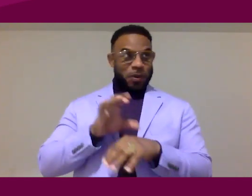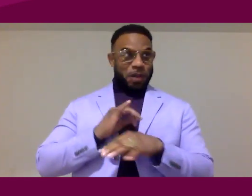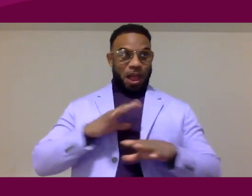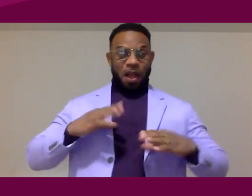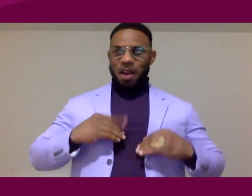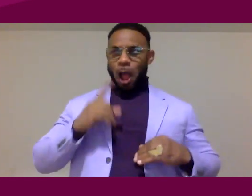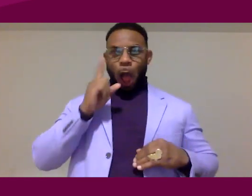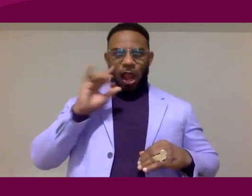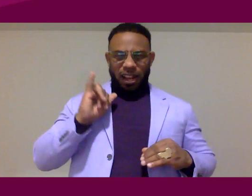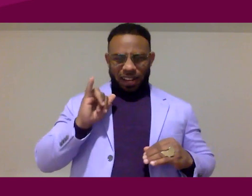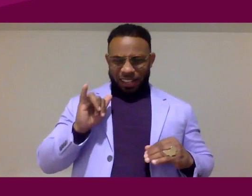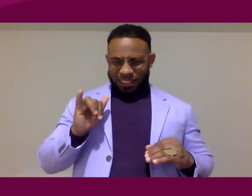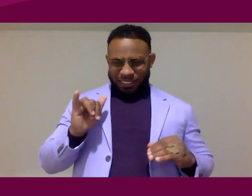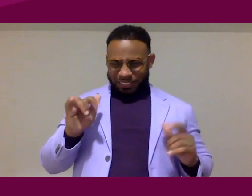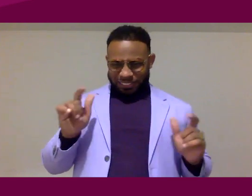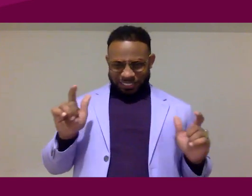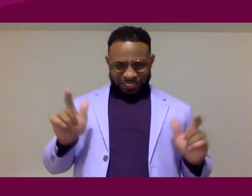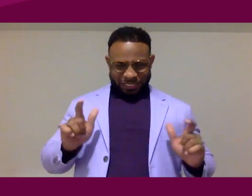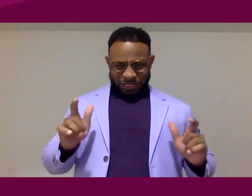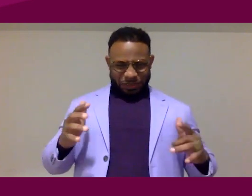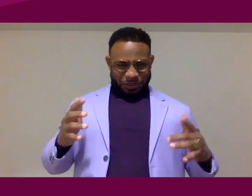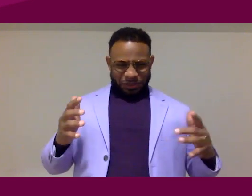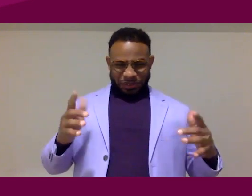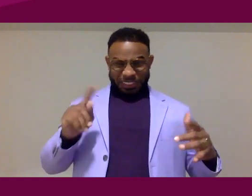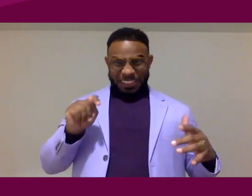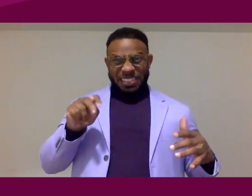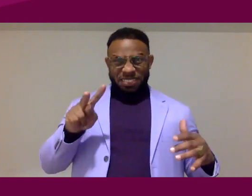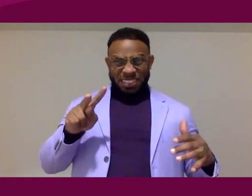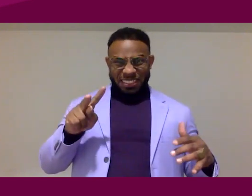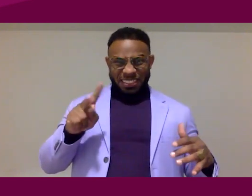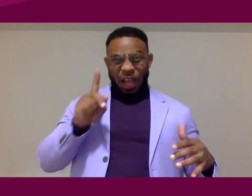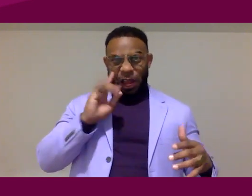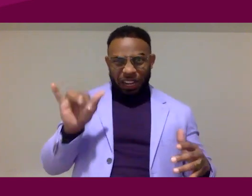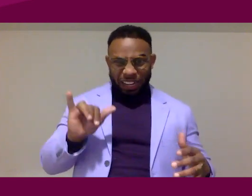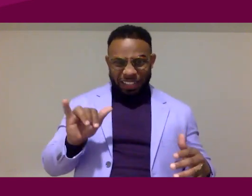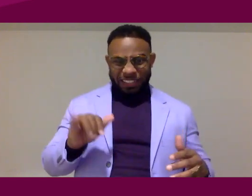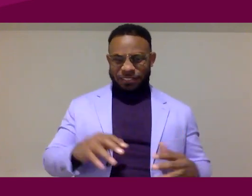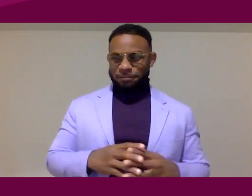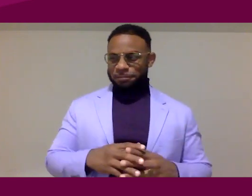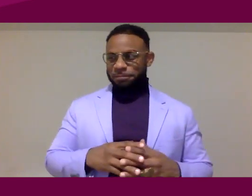It looked like a little TV.